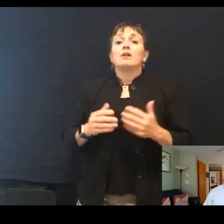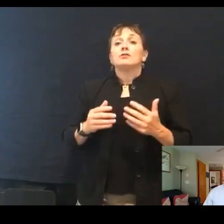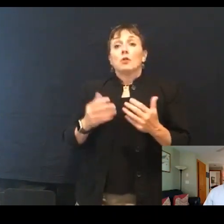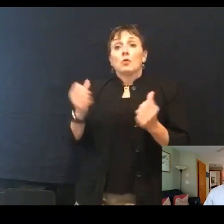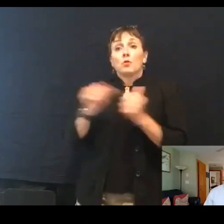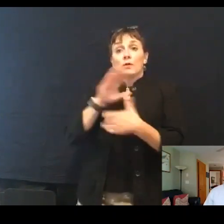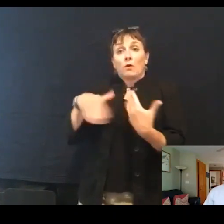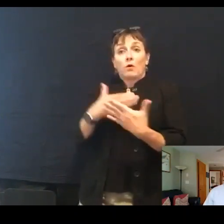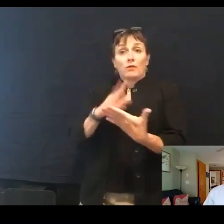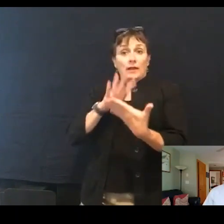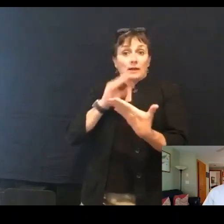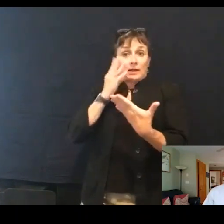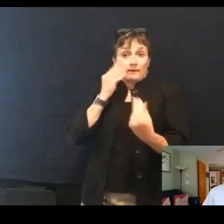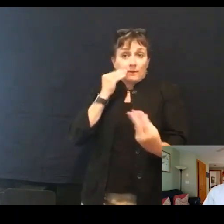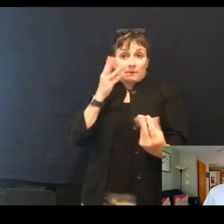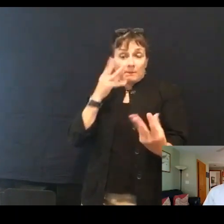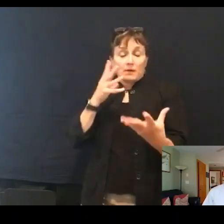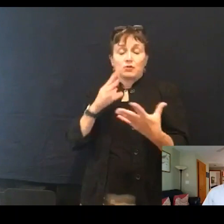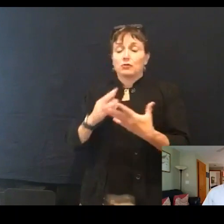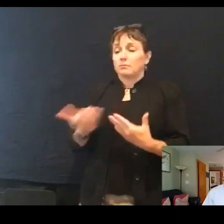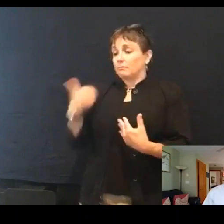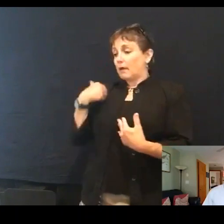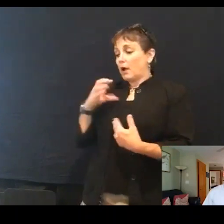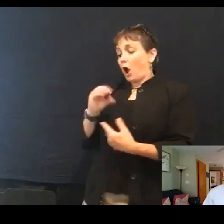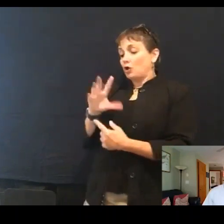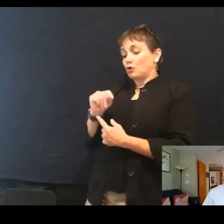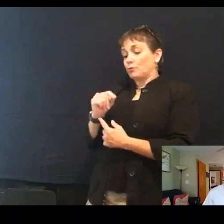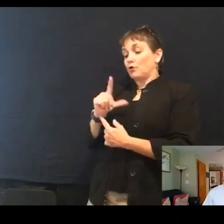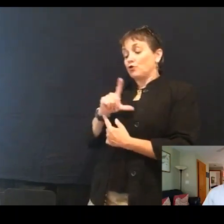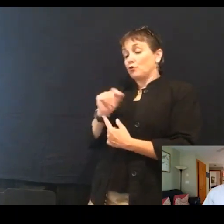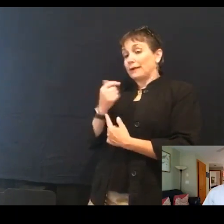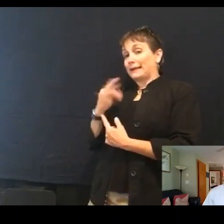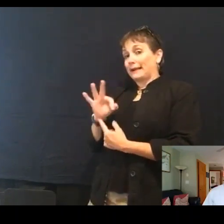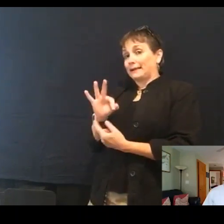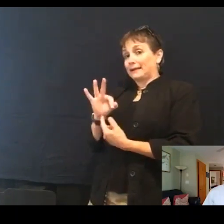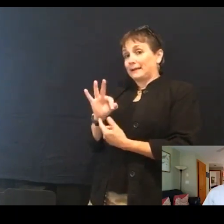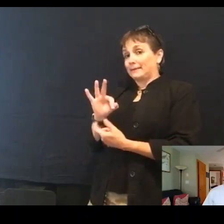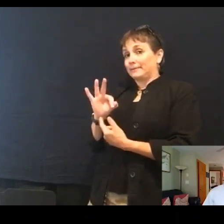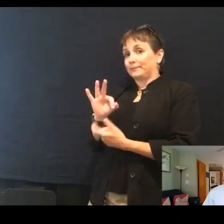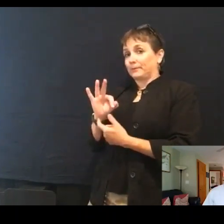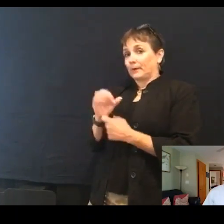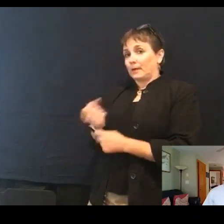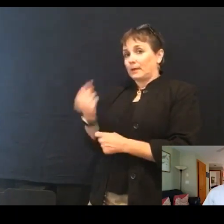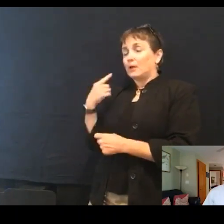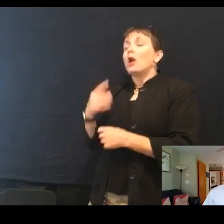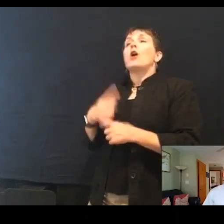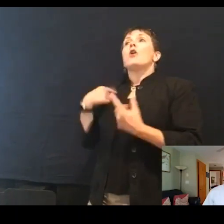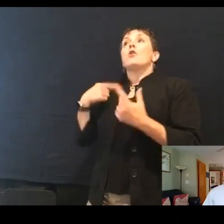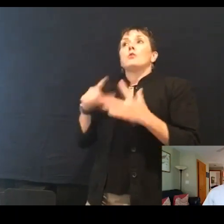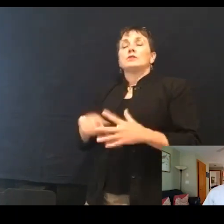So using that information, on October 2019, we launched a second program, which